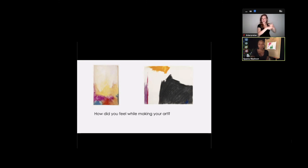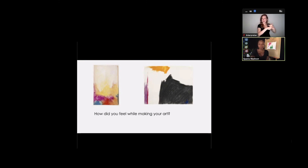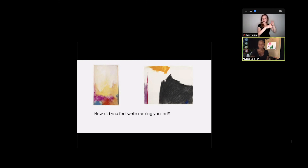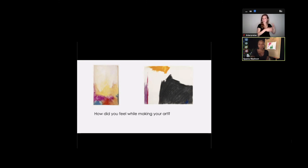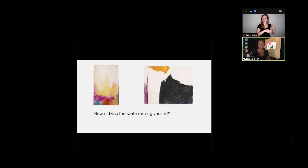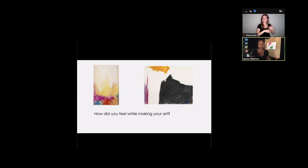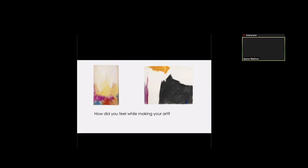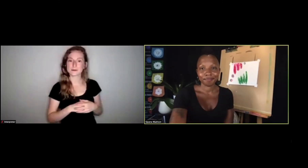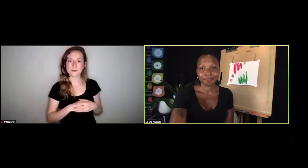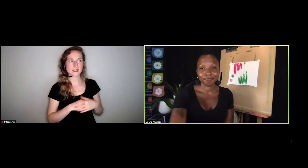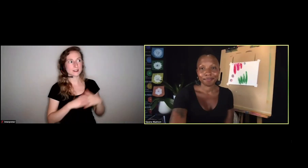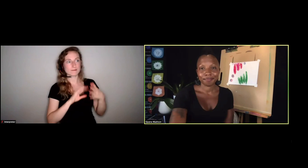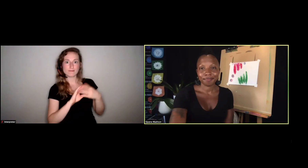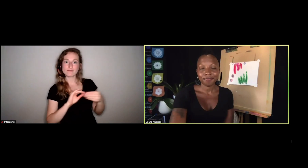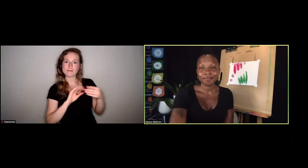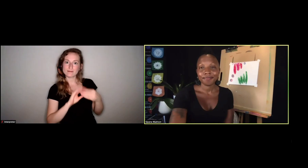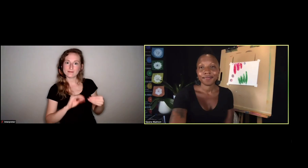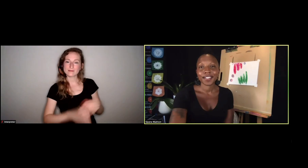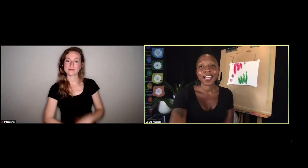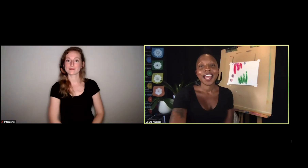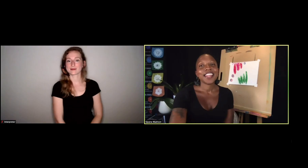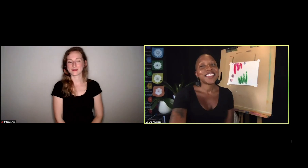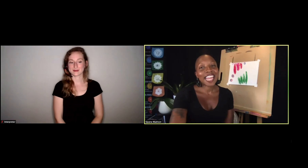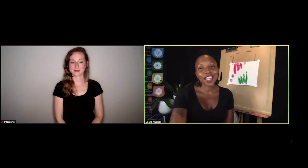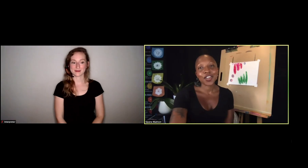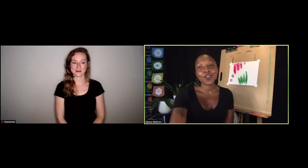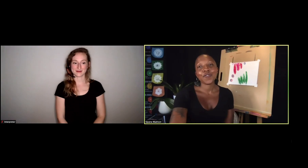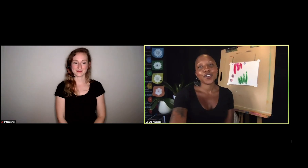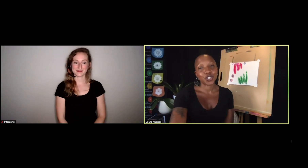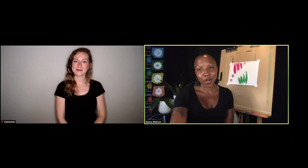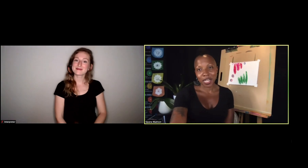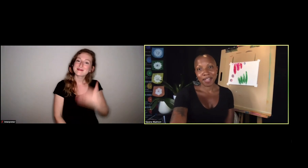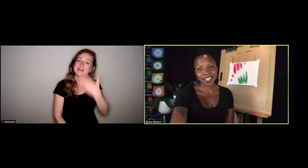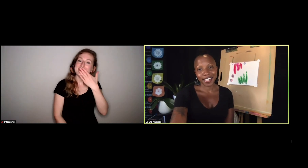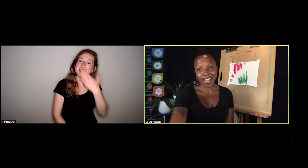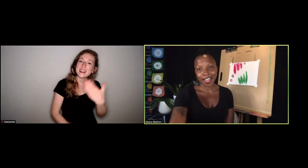Thank you for joining me today!